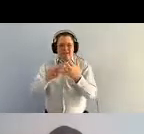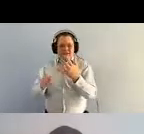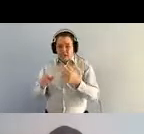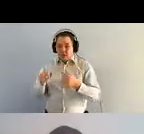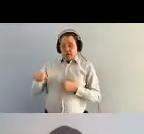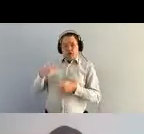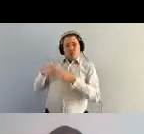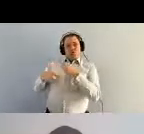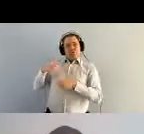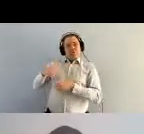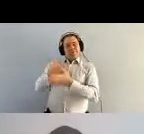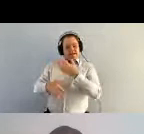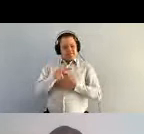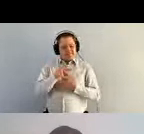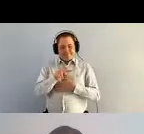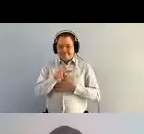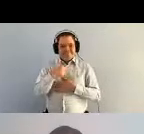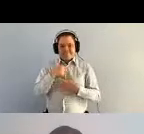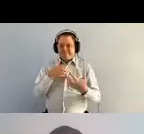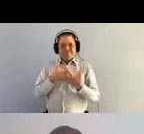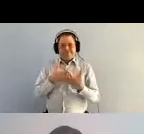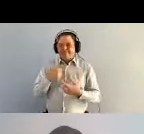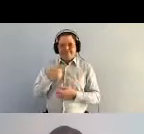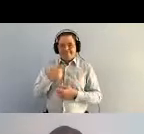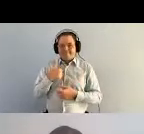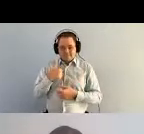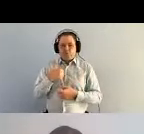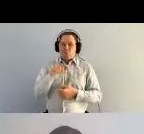to a remote online format, which presented multiple barriers for